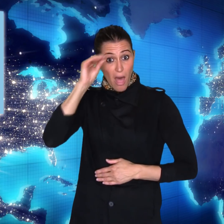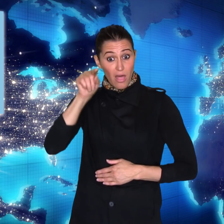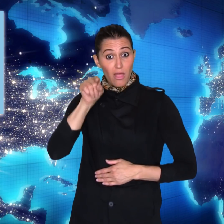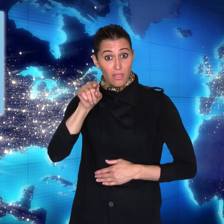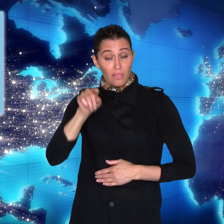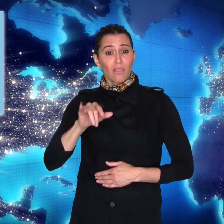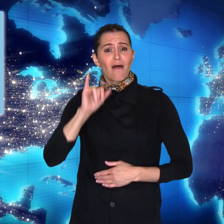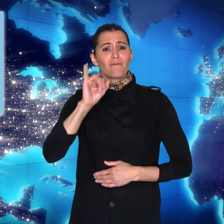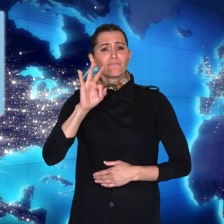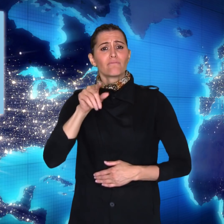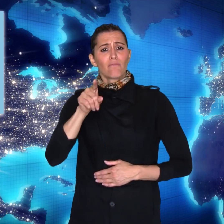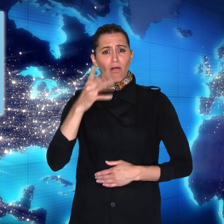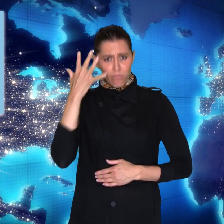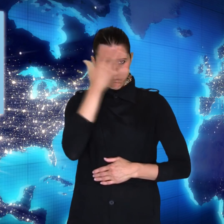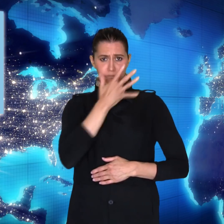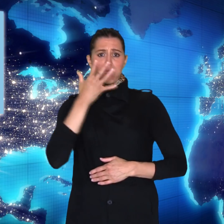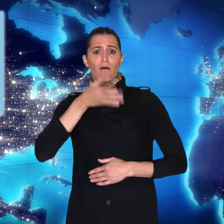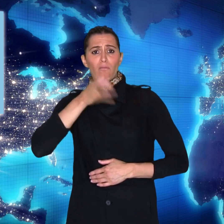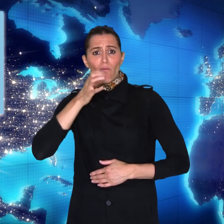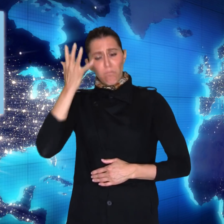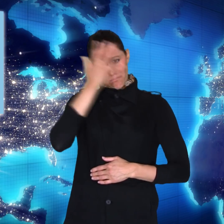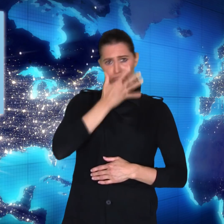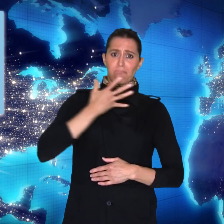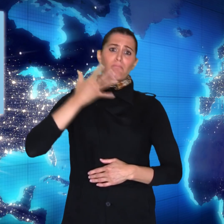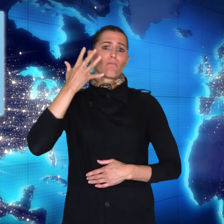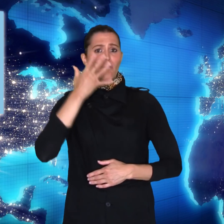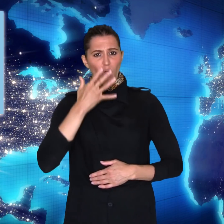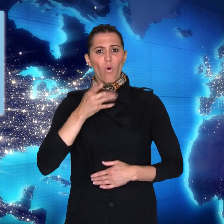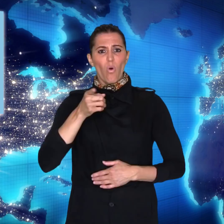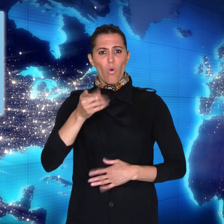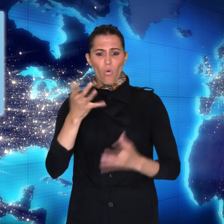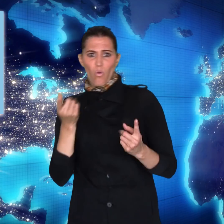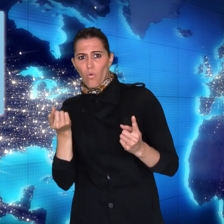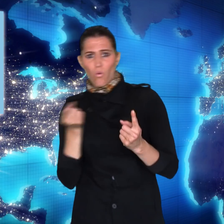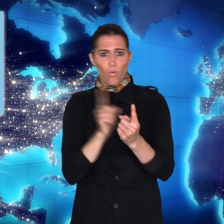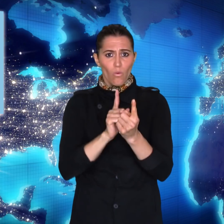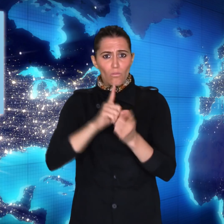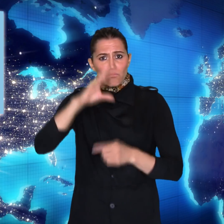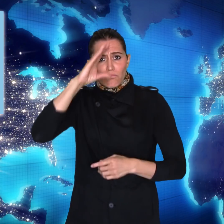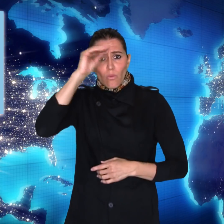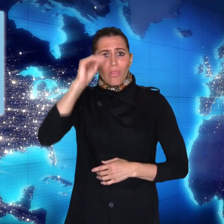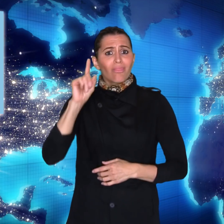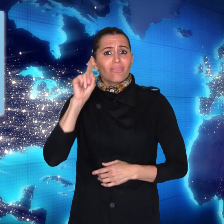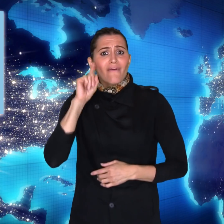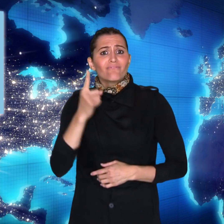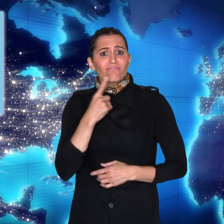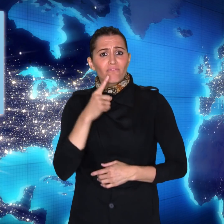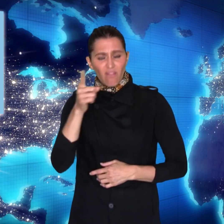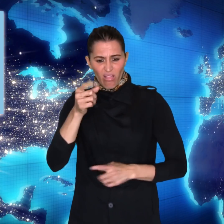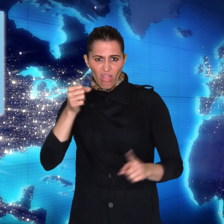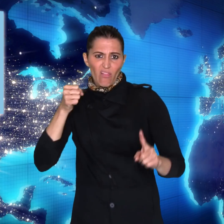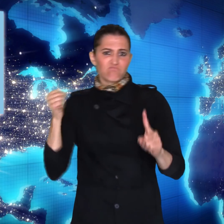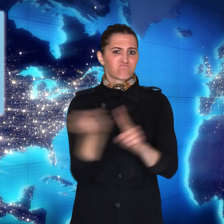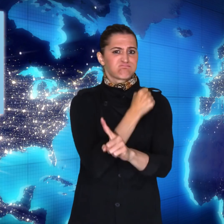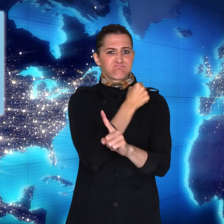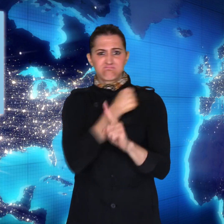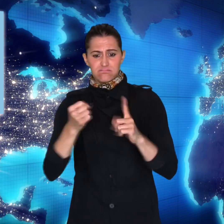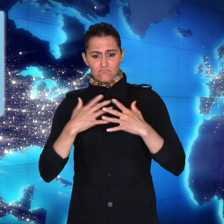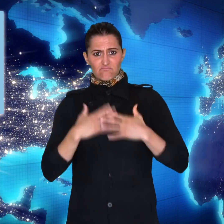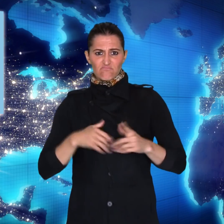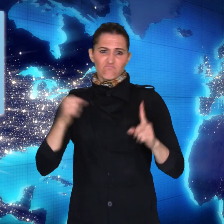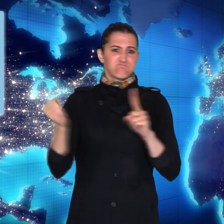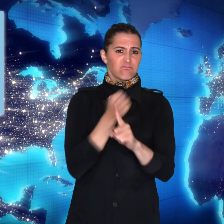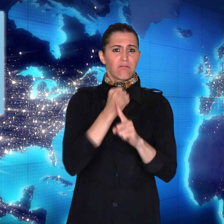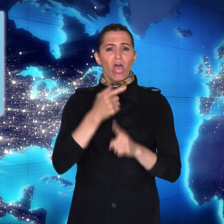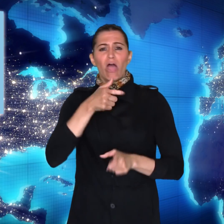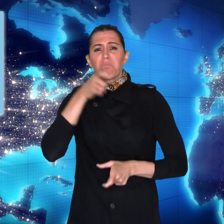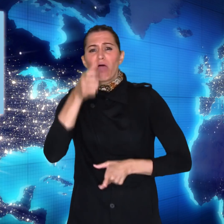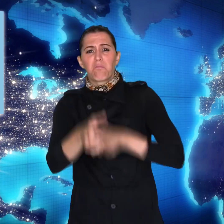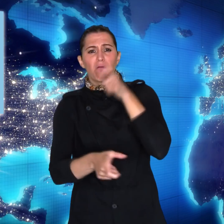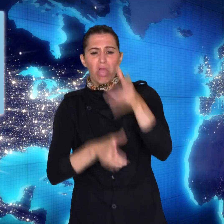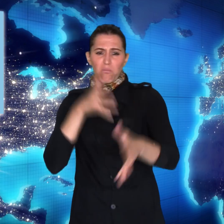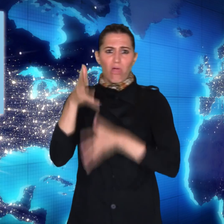verbally abused the Deaf boys at the school.